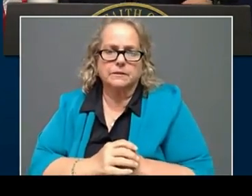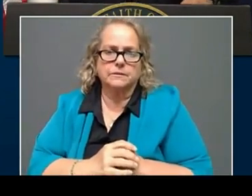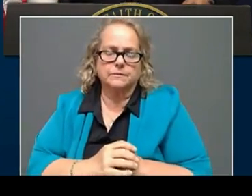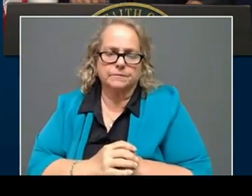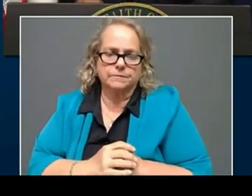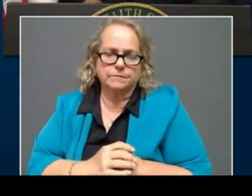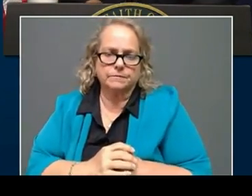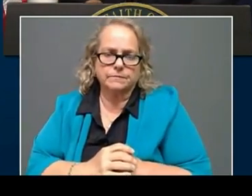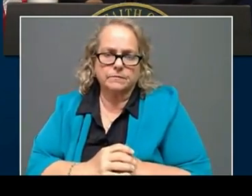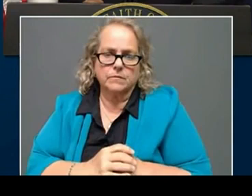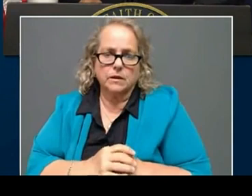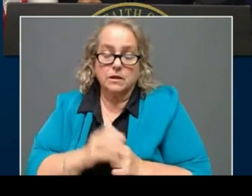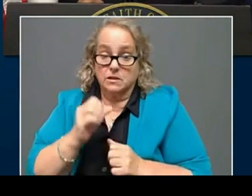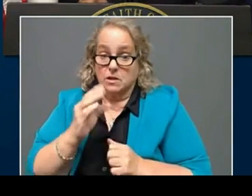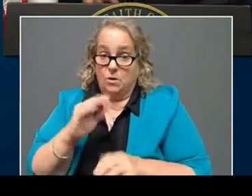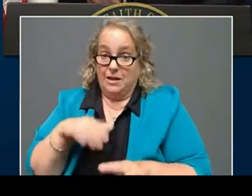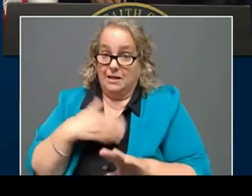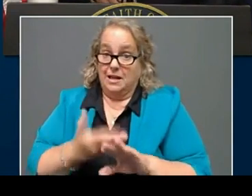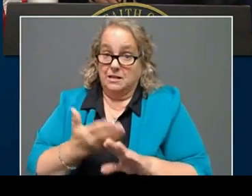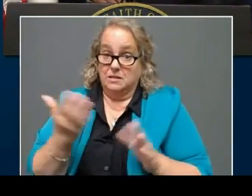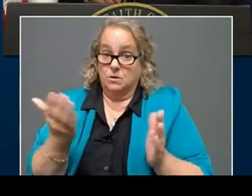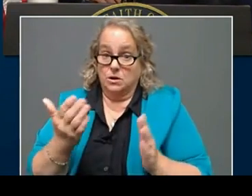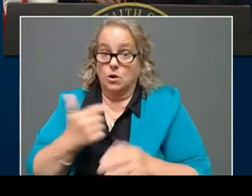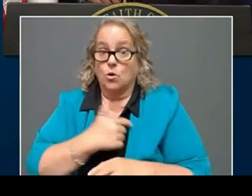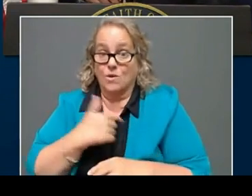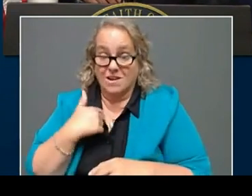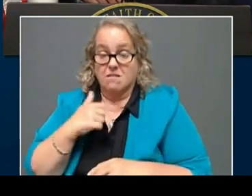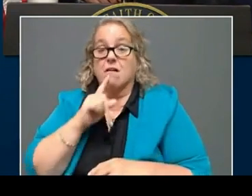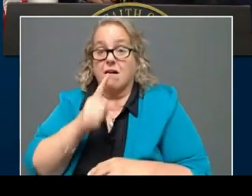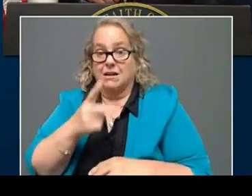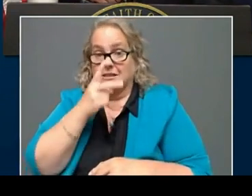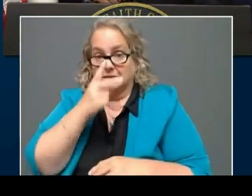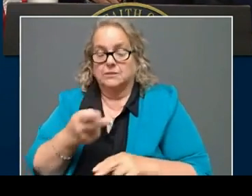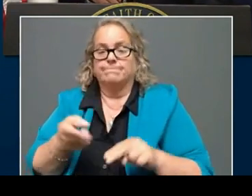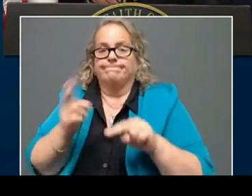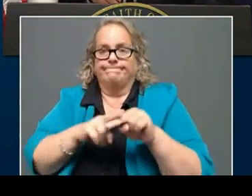So next is we are seeing a rise in Kentucky. We're not yet at the point